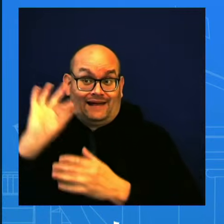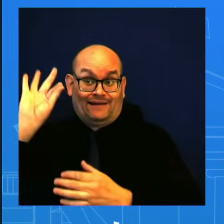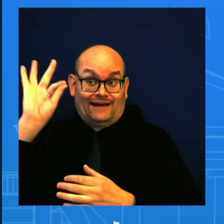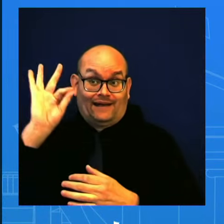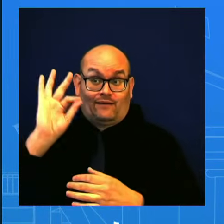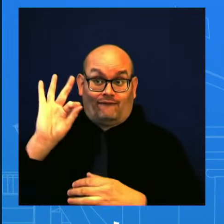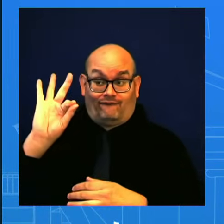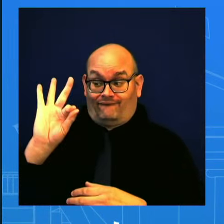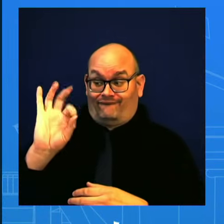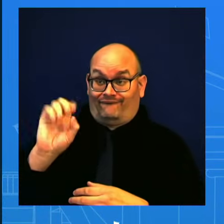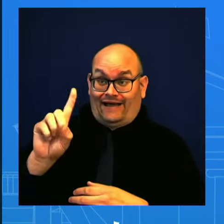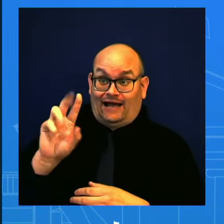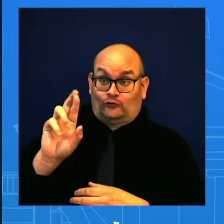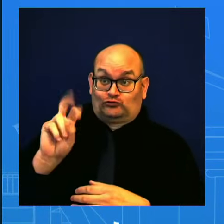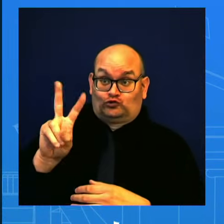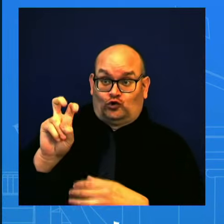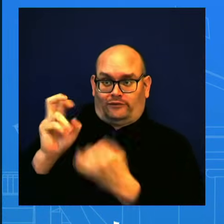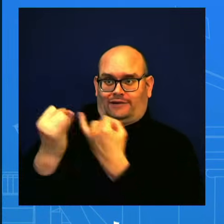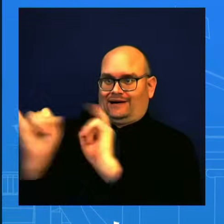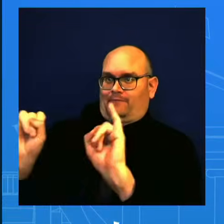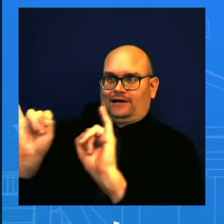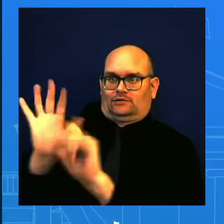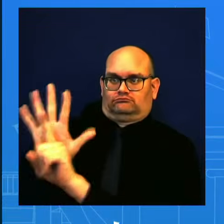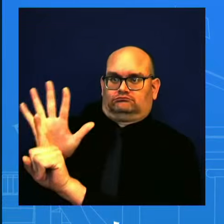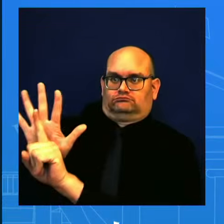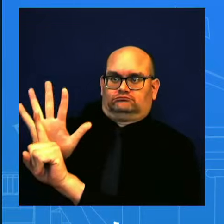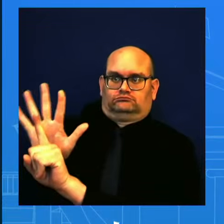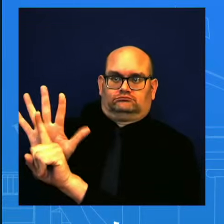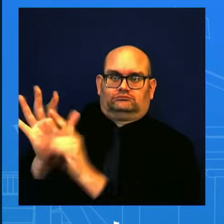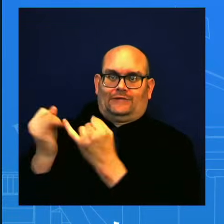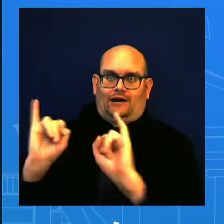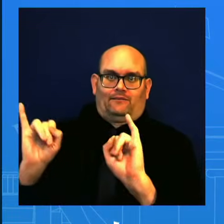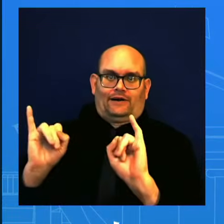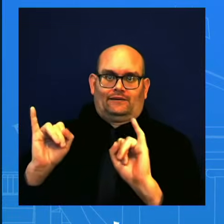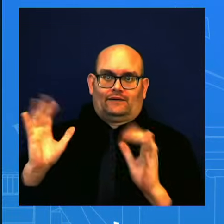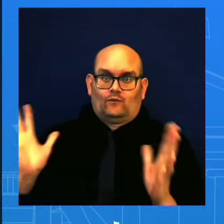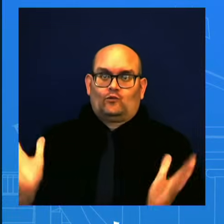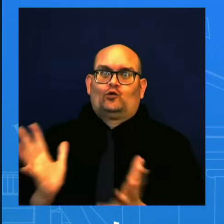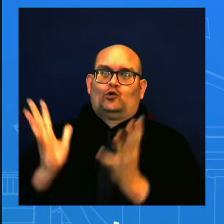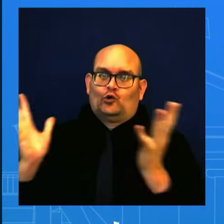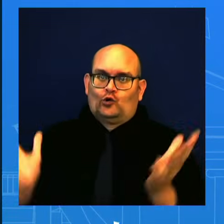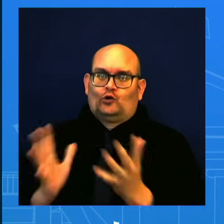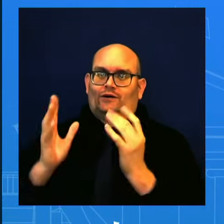that you're mentioning by the DOJ today. Going to be really mindful. I will refer you to DOJ,